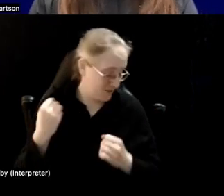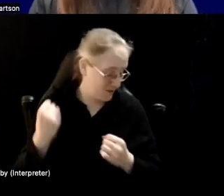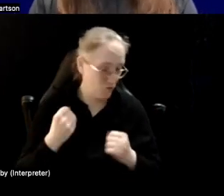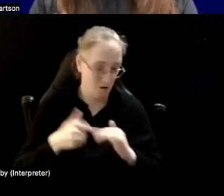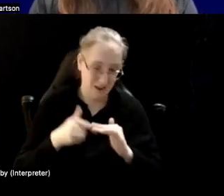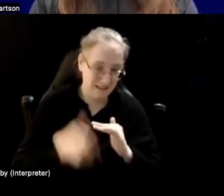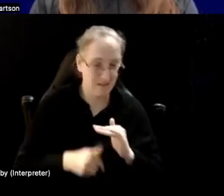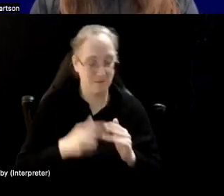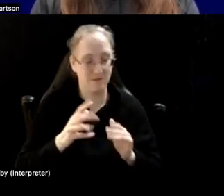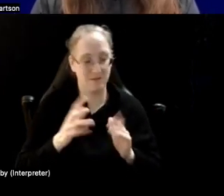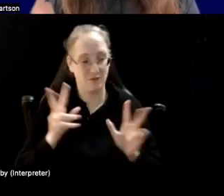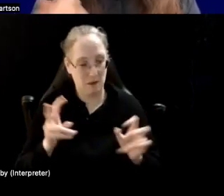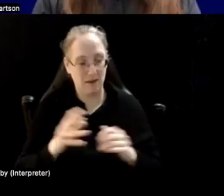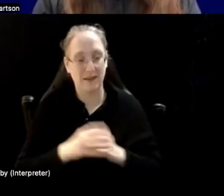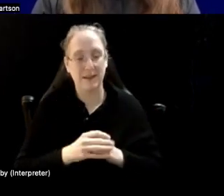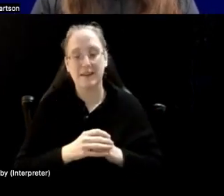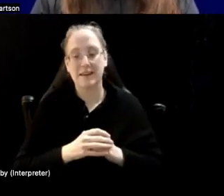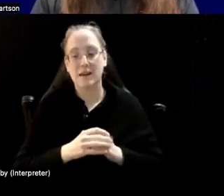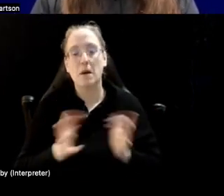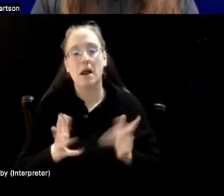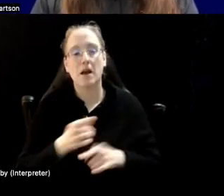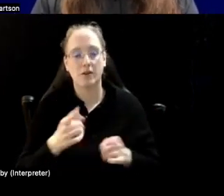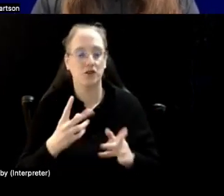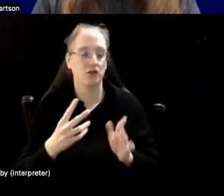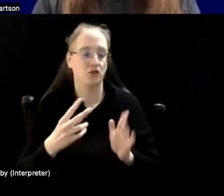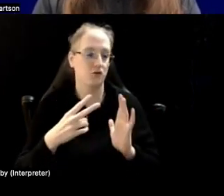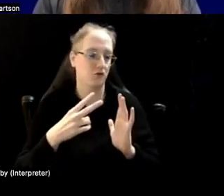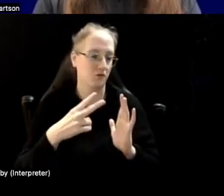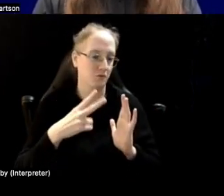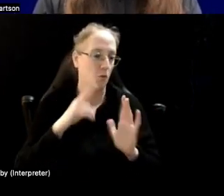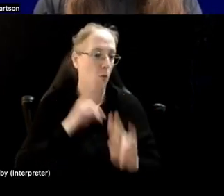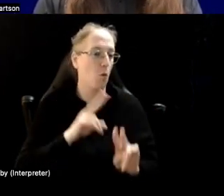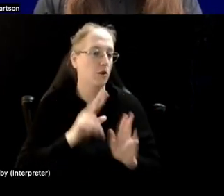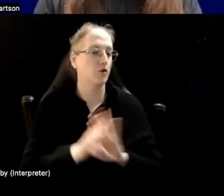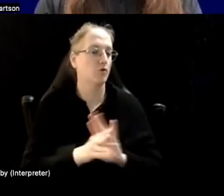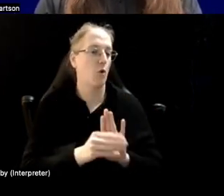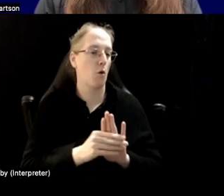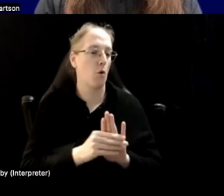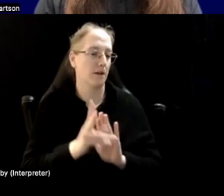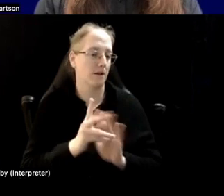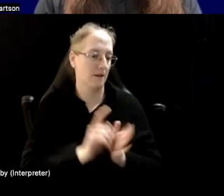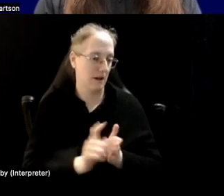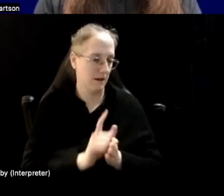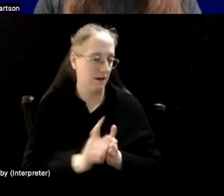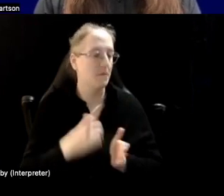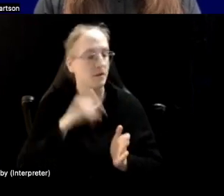Also I encourage you to come back and look at the recording because it will have those